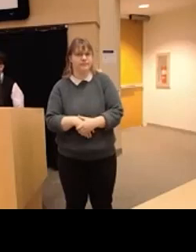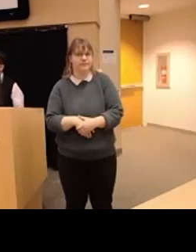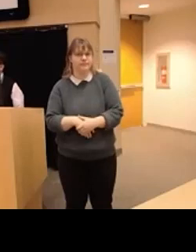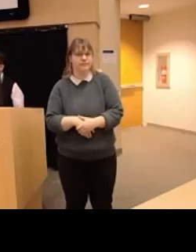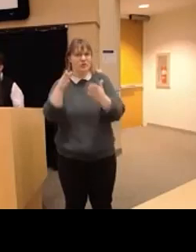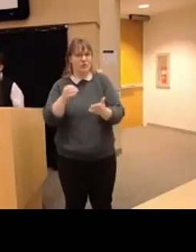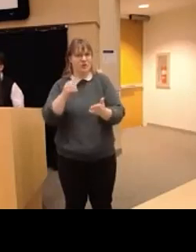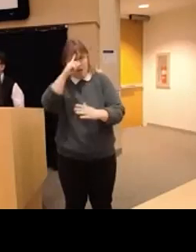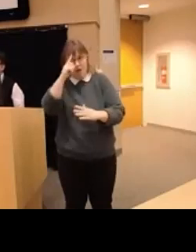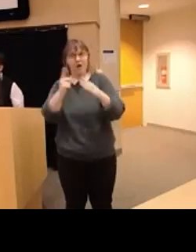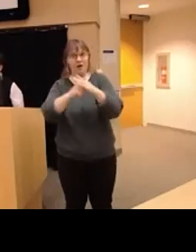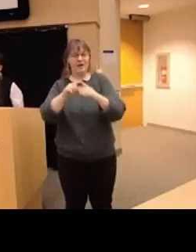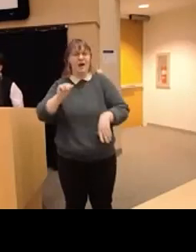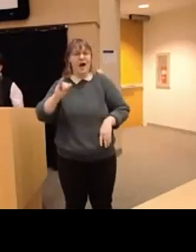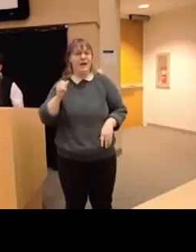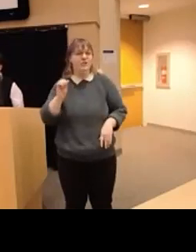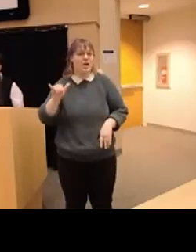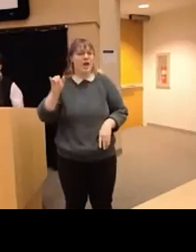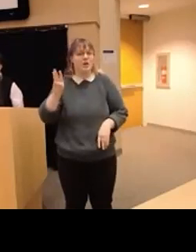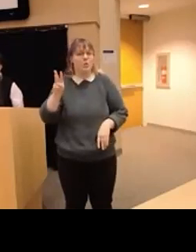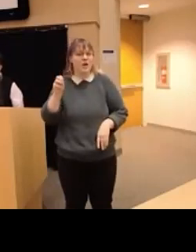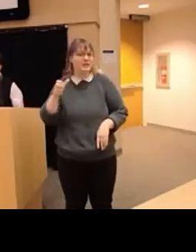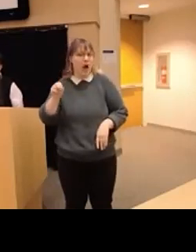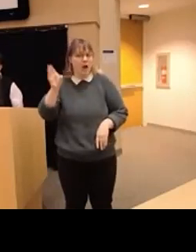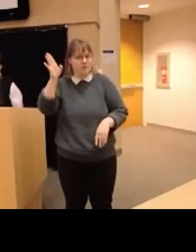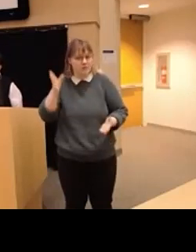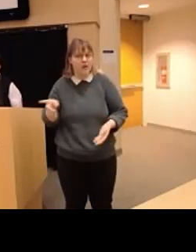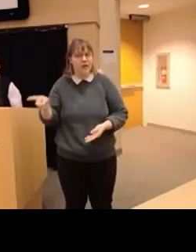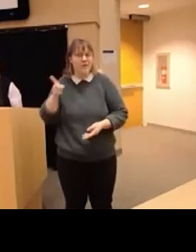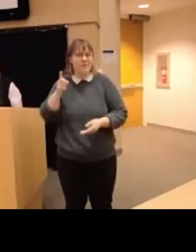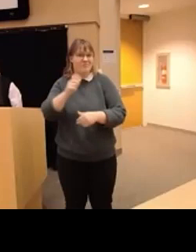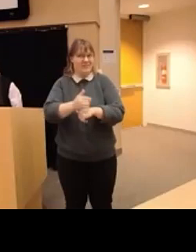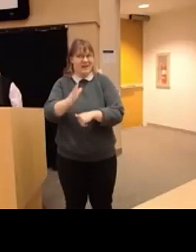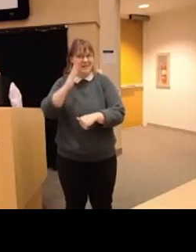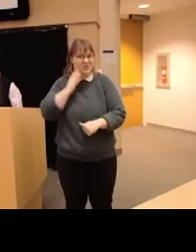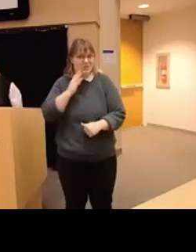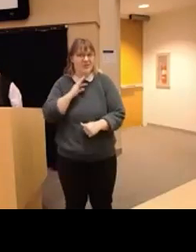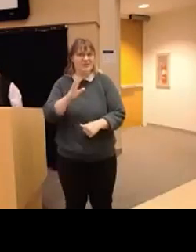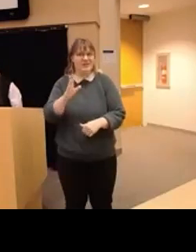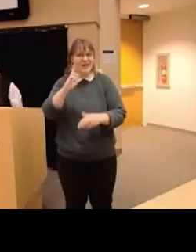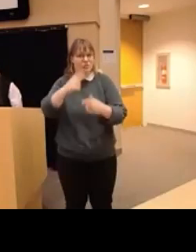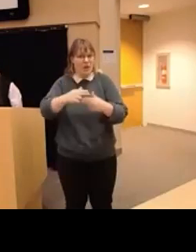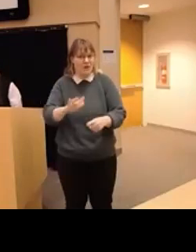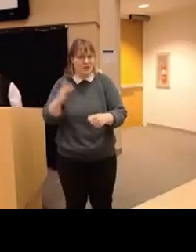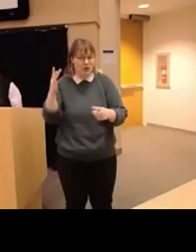thought of was a wasan based on his experience and expertise and his reputation and of course